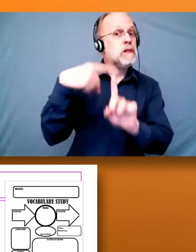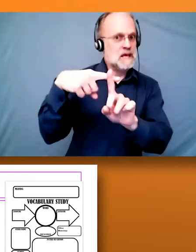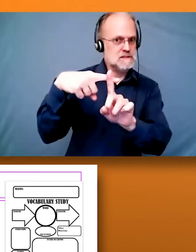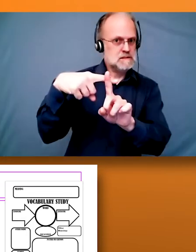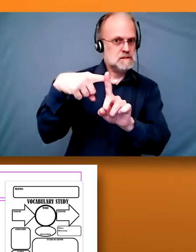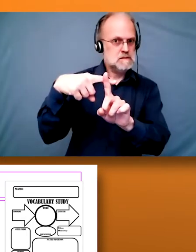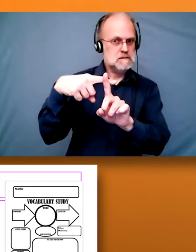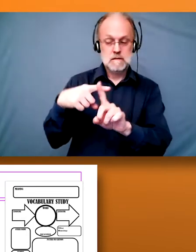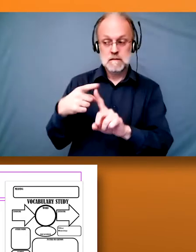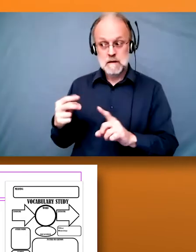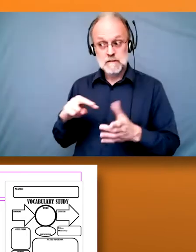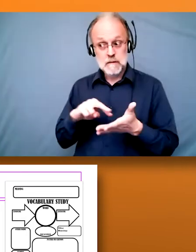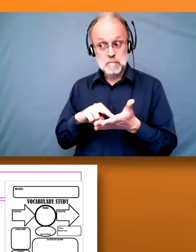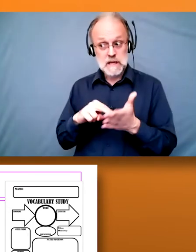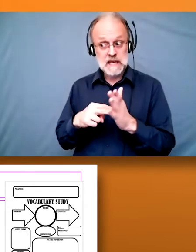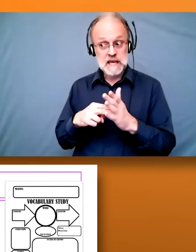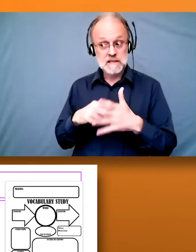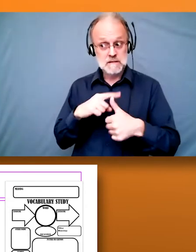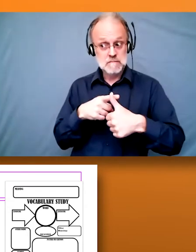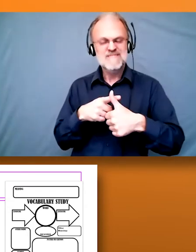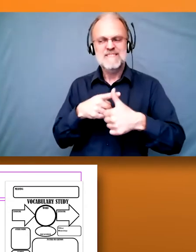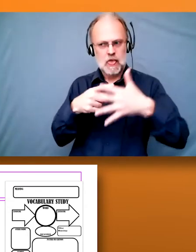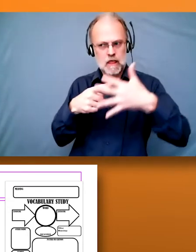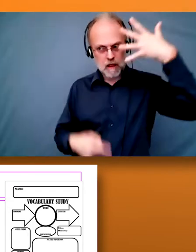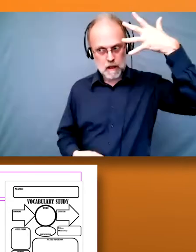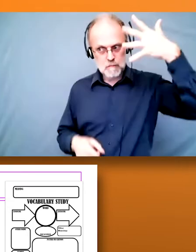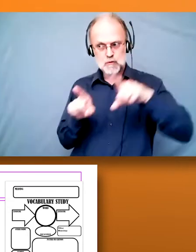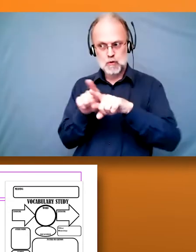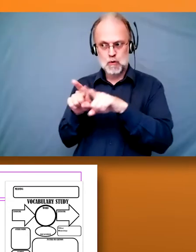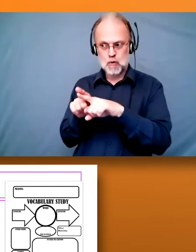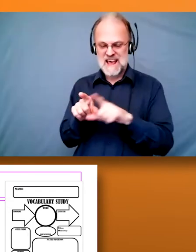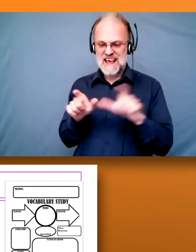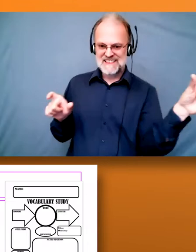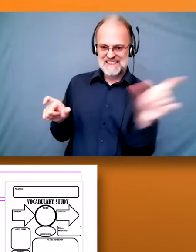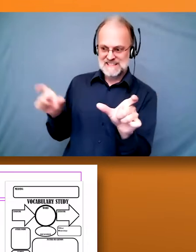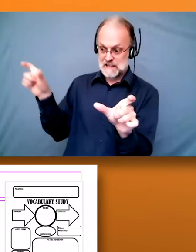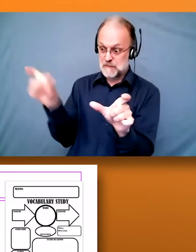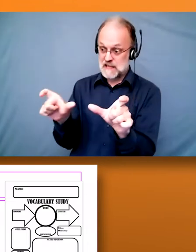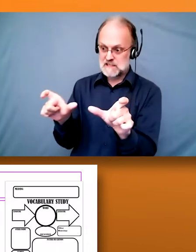but then also talking about multiple meanings of the words, what words mean the same and different.